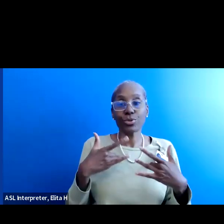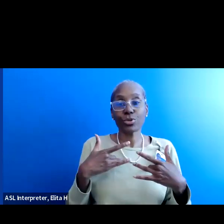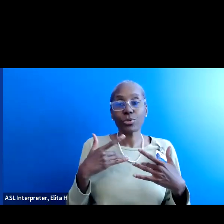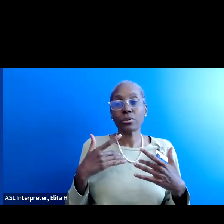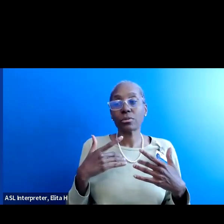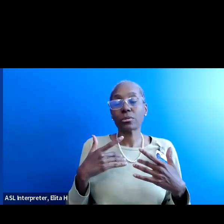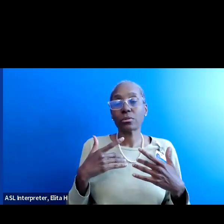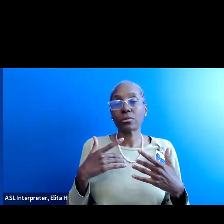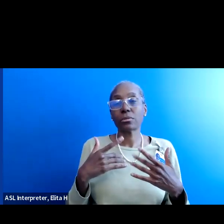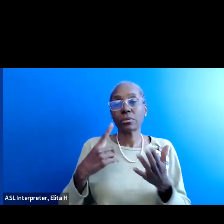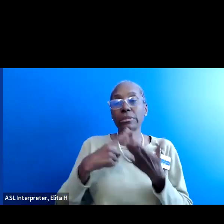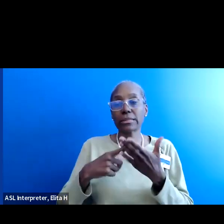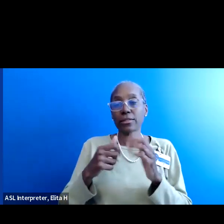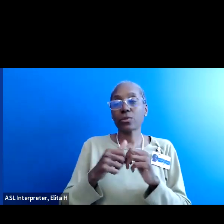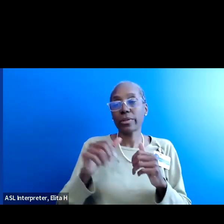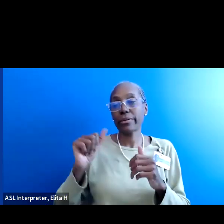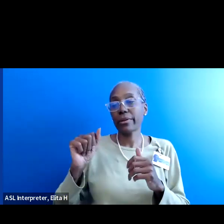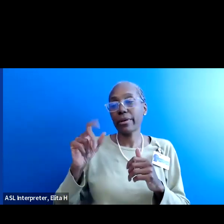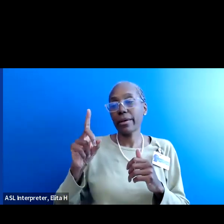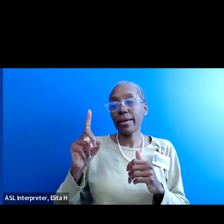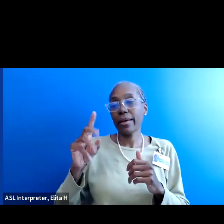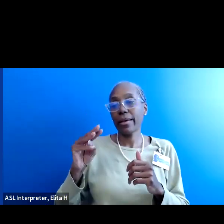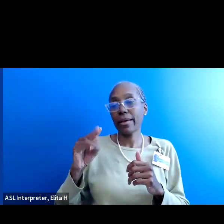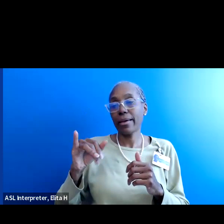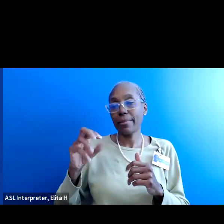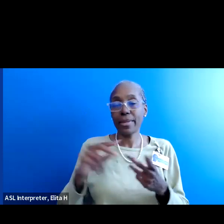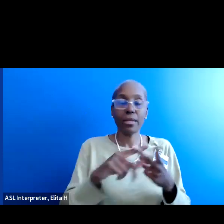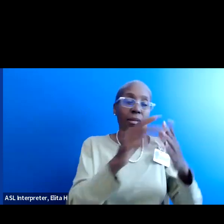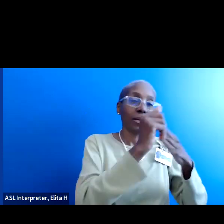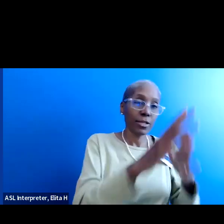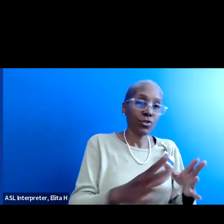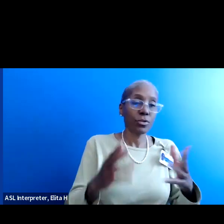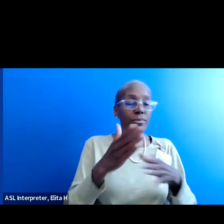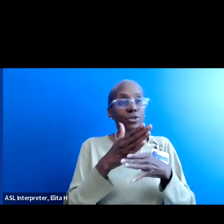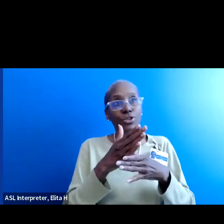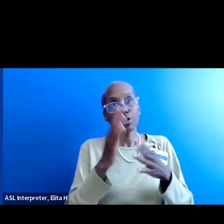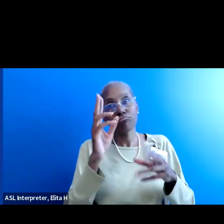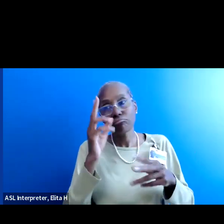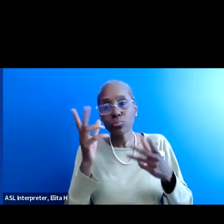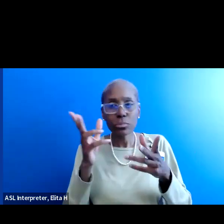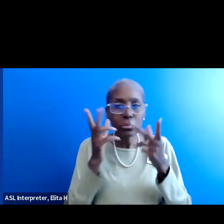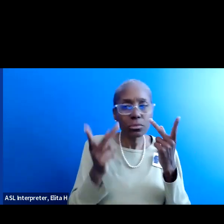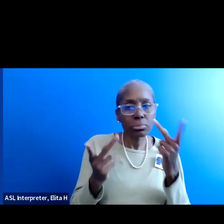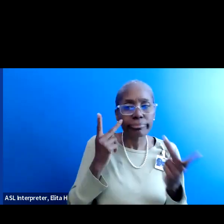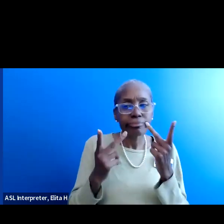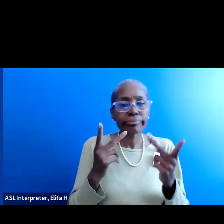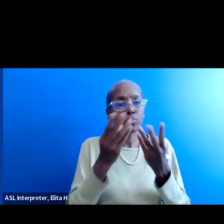administrator or leadership of the facility, share your observations and your resolution goal, document what they say they're going to do,